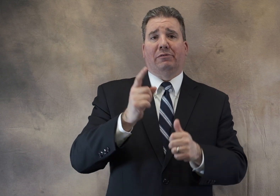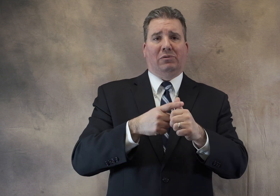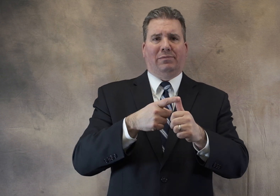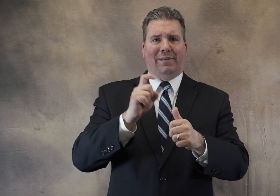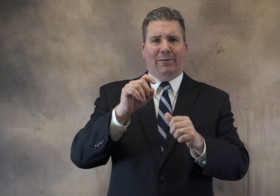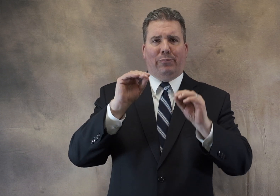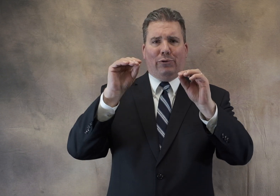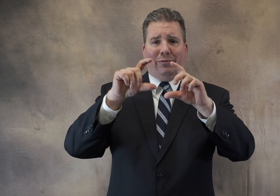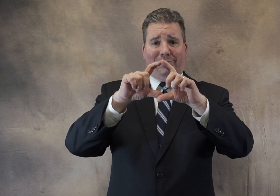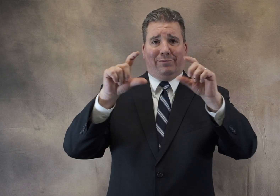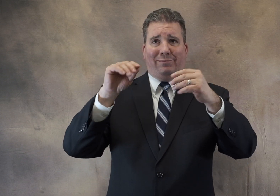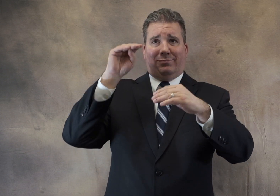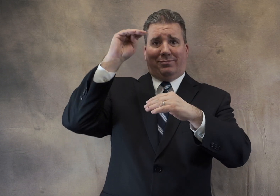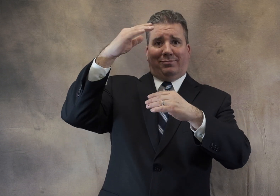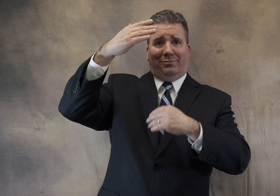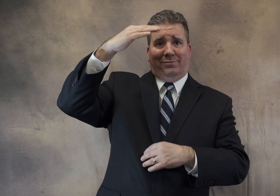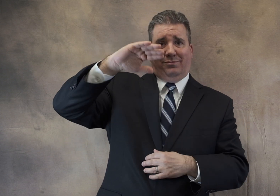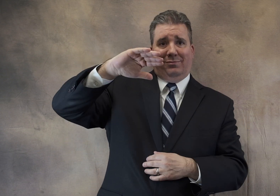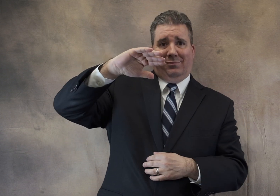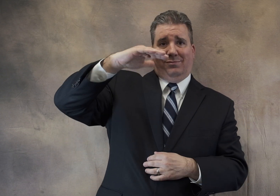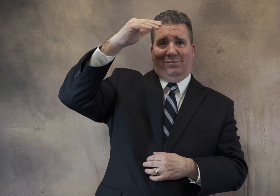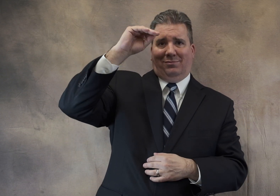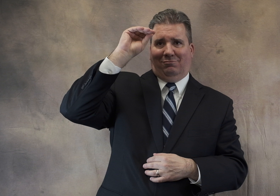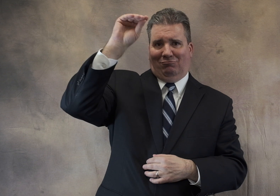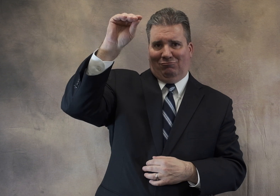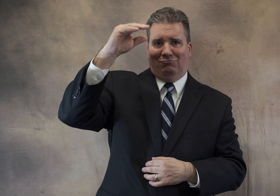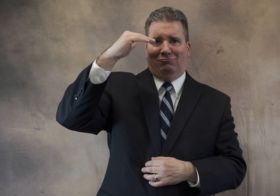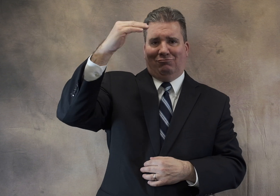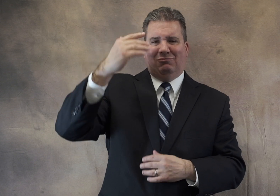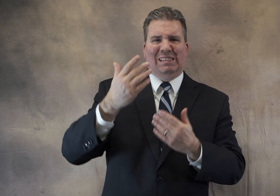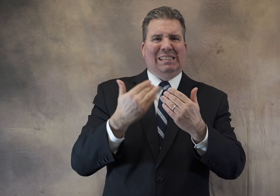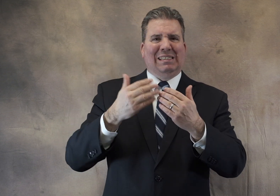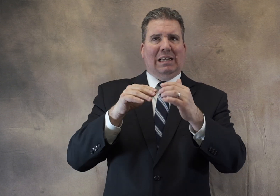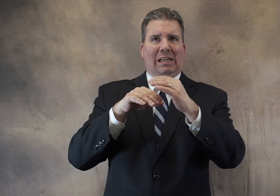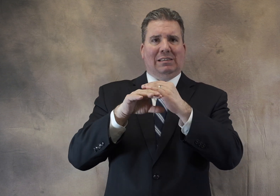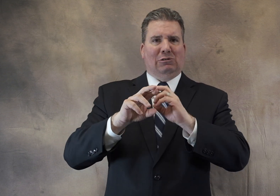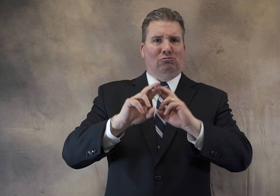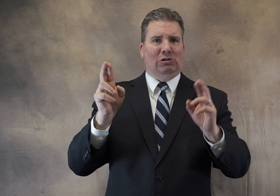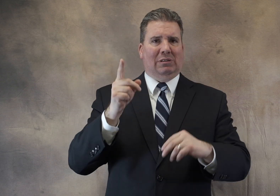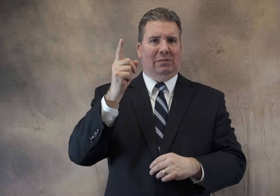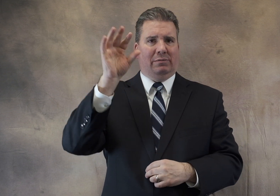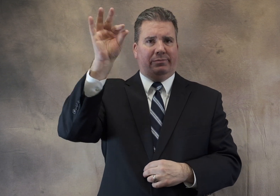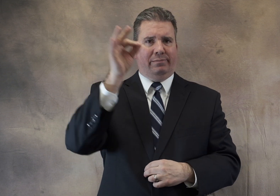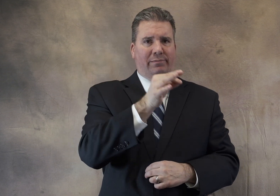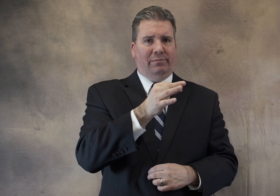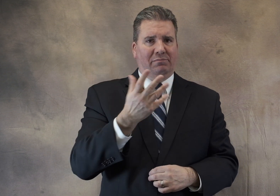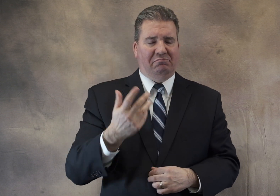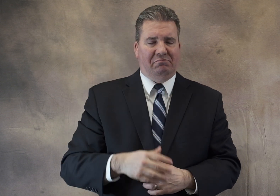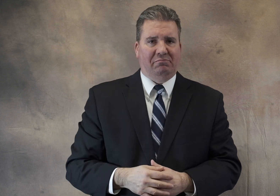They are straightforward and easy to follow: Attach the Visor Card above the driver’s